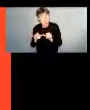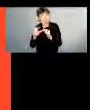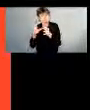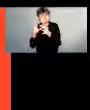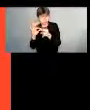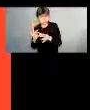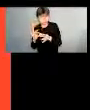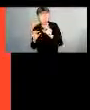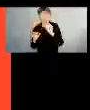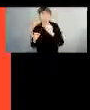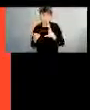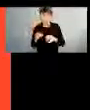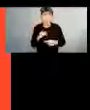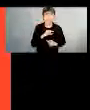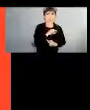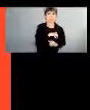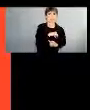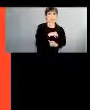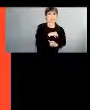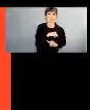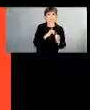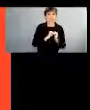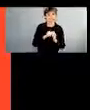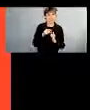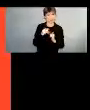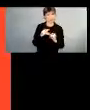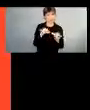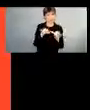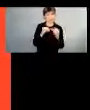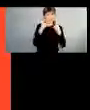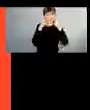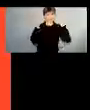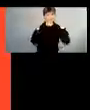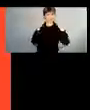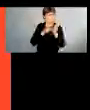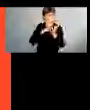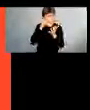How do you measure success, learning or impact? What is helpful and meaningful for you to